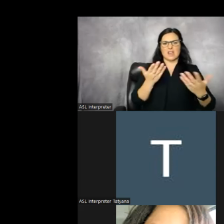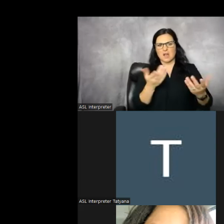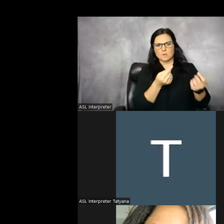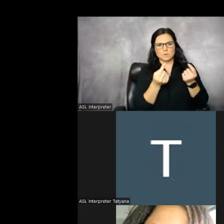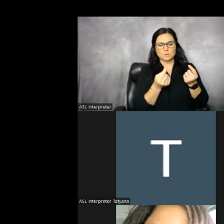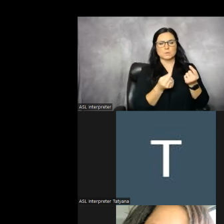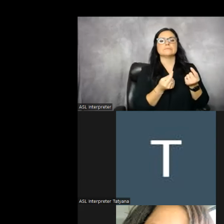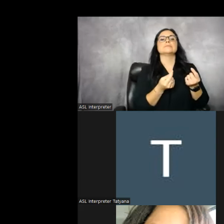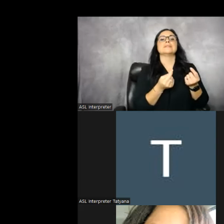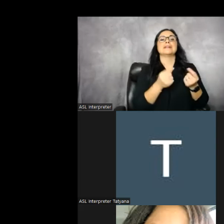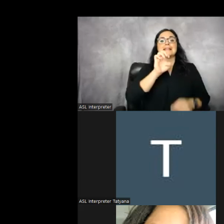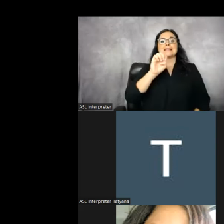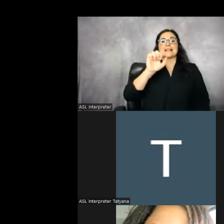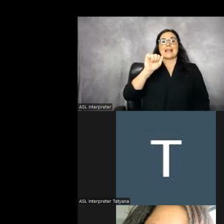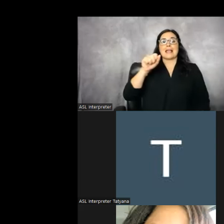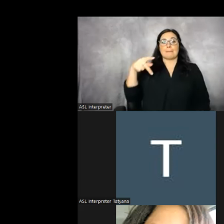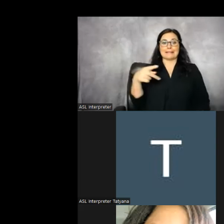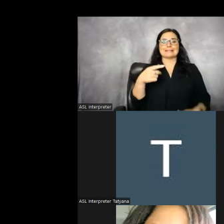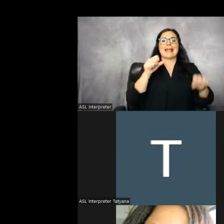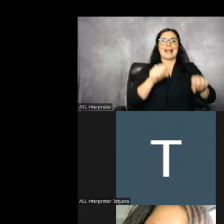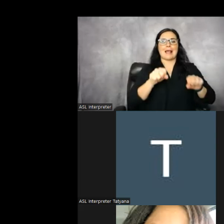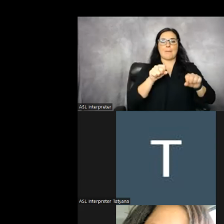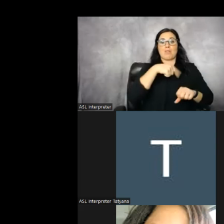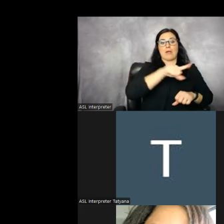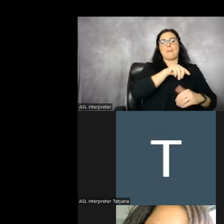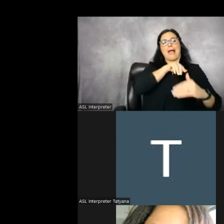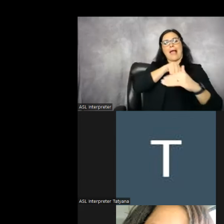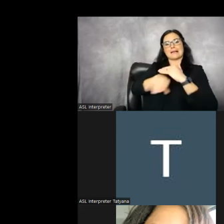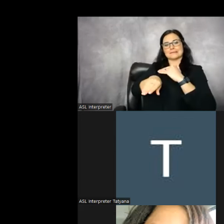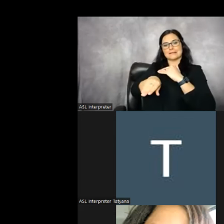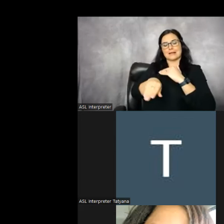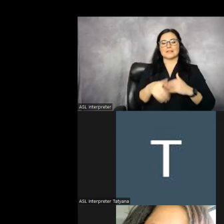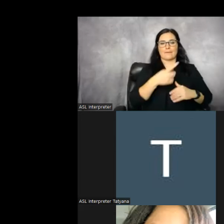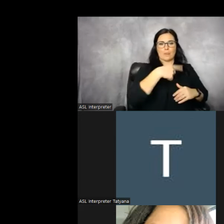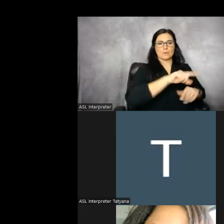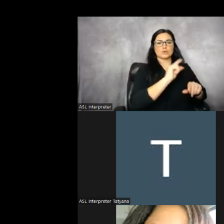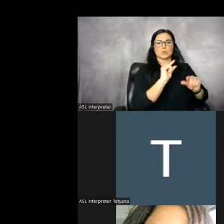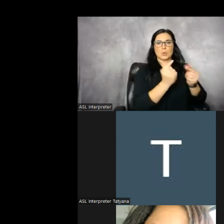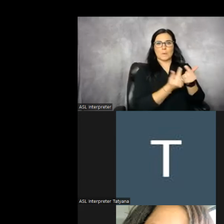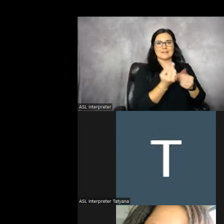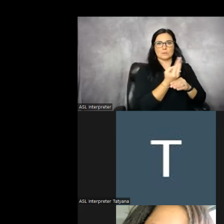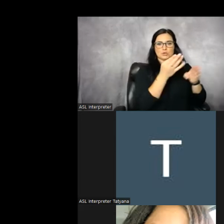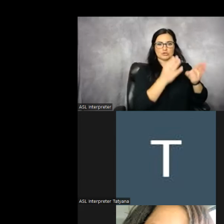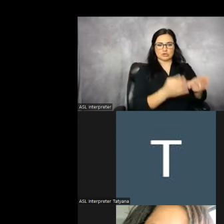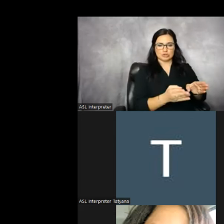EEAAPs enable access for groups of users. So, this is a really important distinction between accommodations.